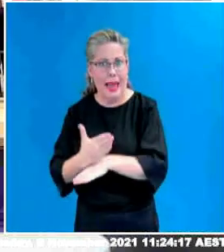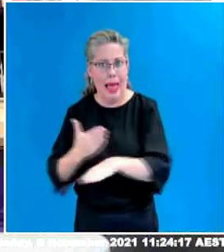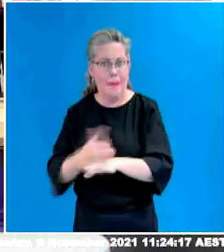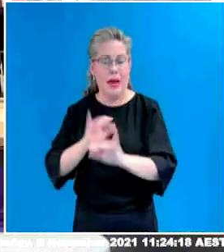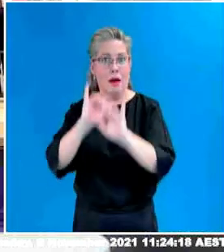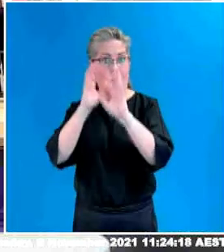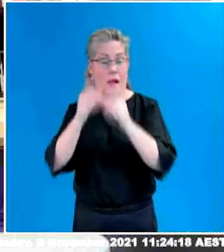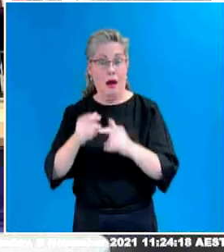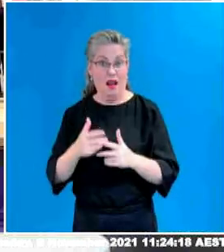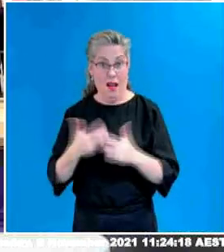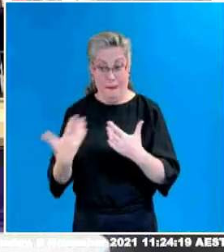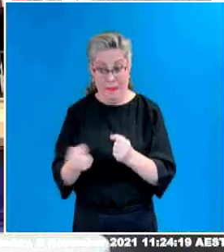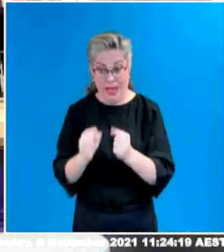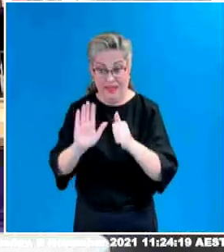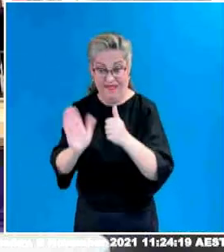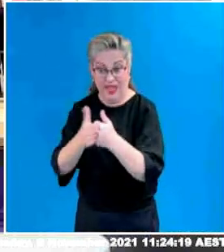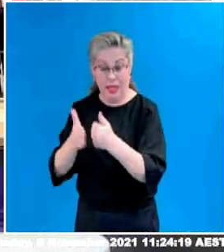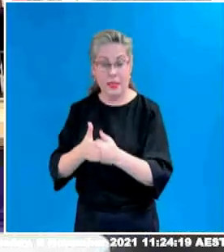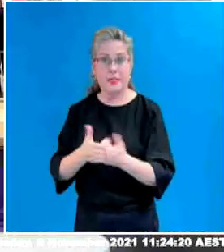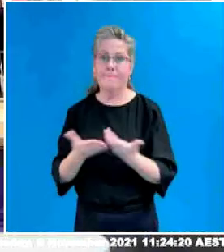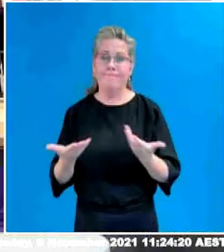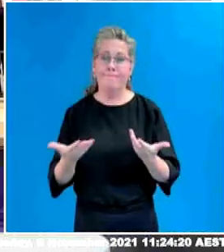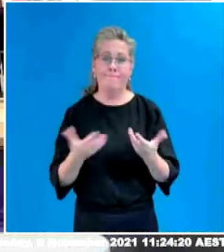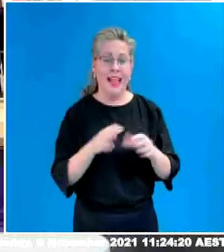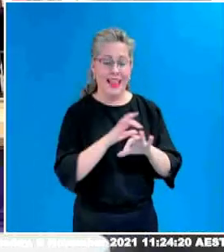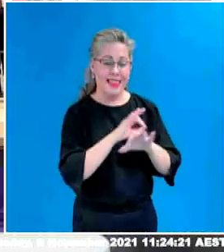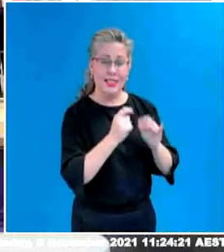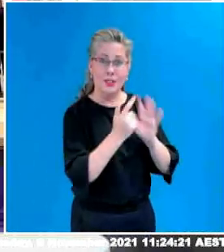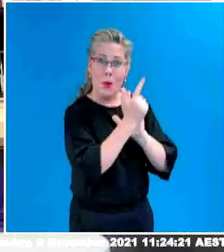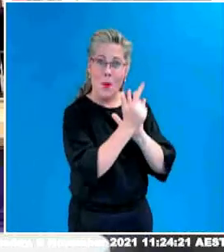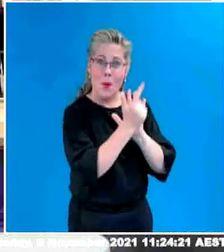it is not required. There is also no sanction for not complying.